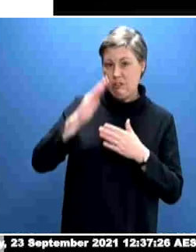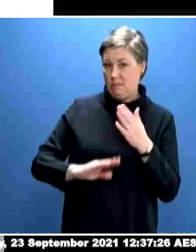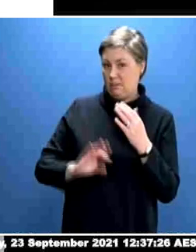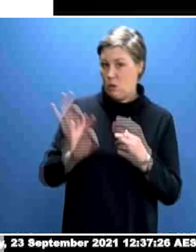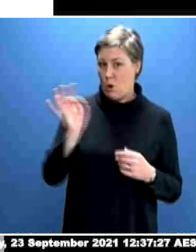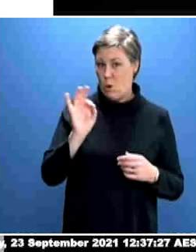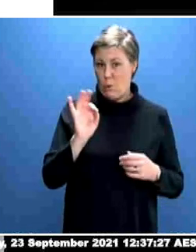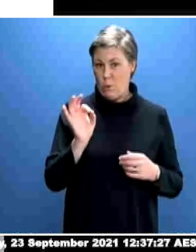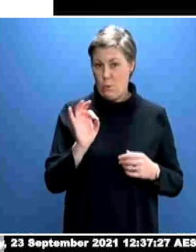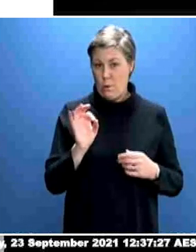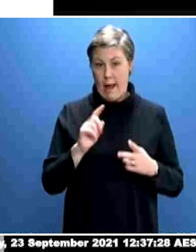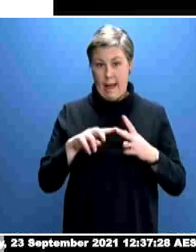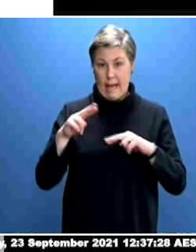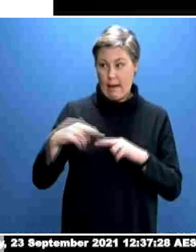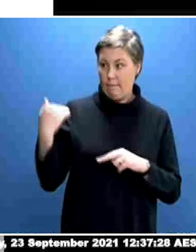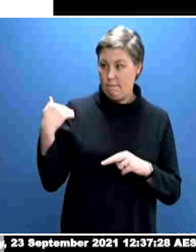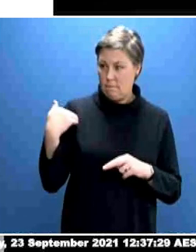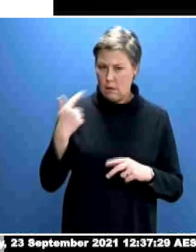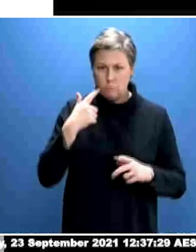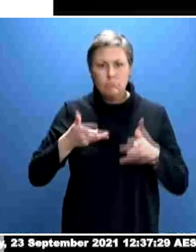Would we welcome the opportunity? Yes.